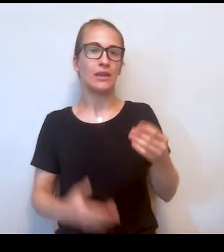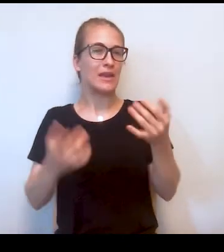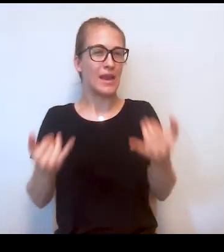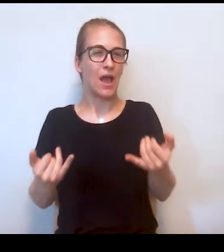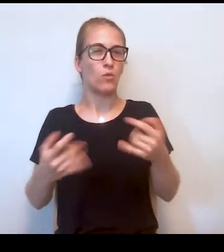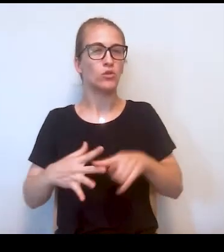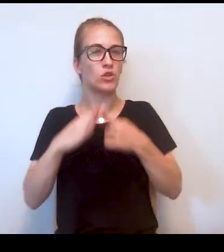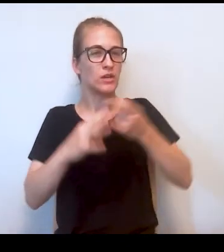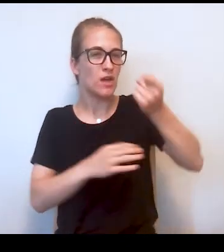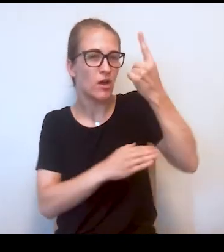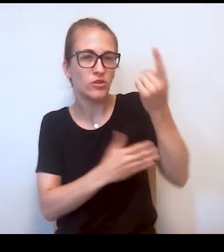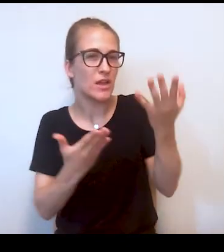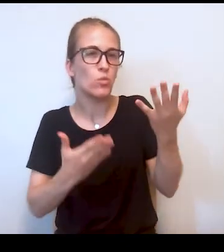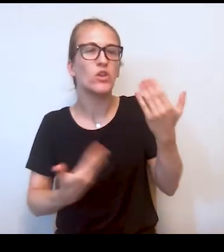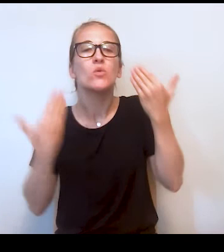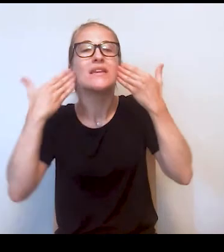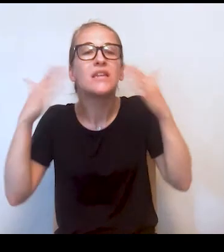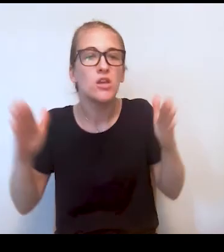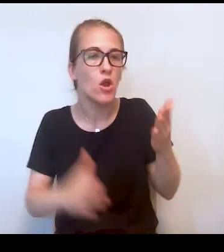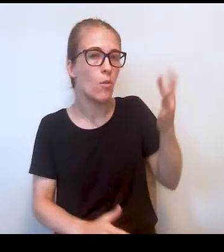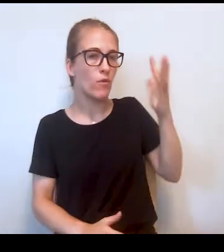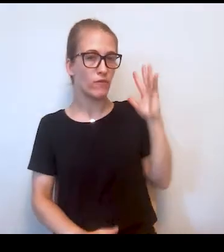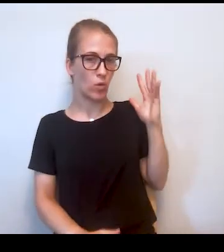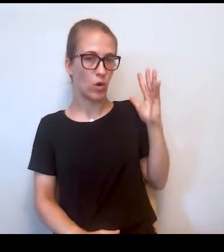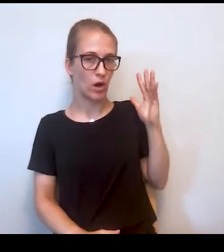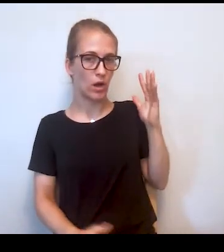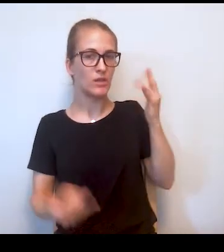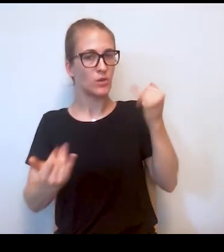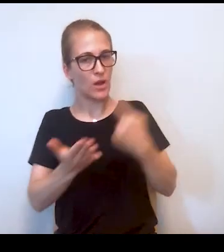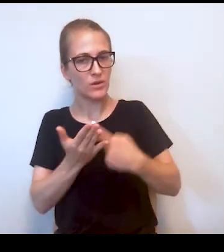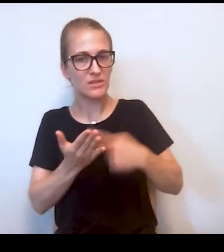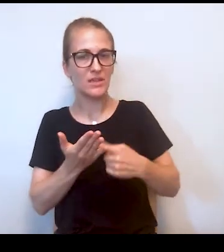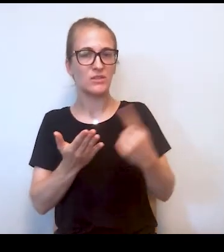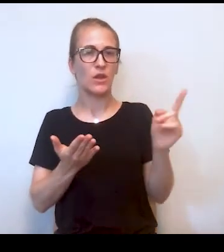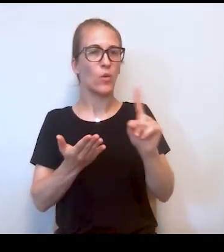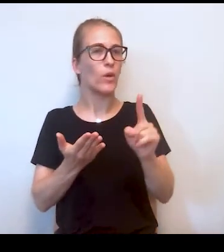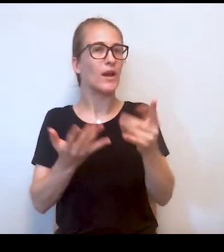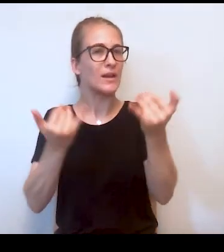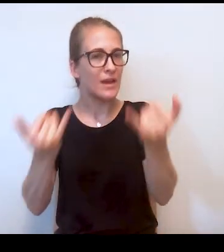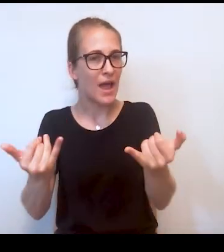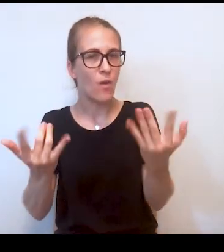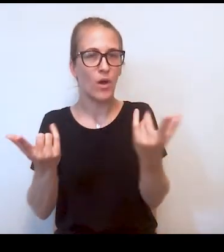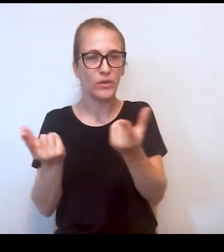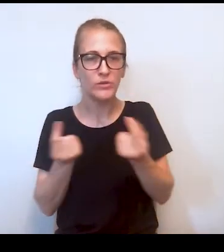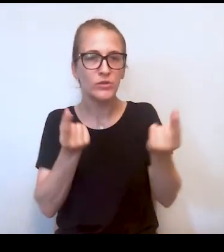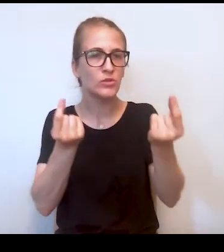Are you seeing or have you connected with anyone else, whether it's within the state